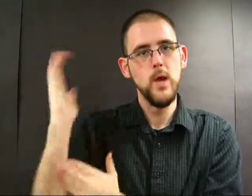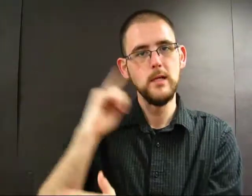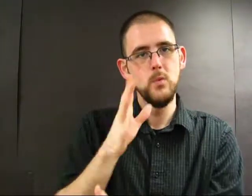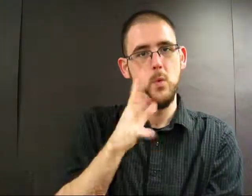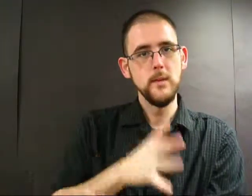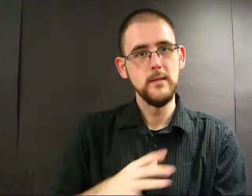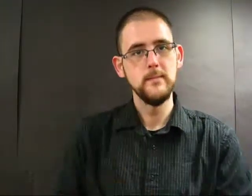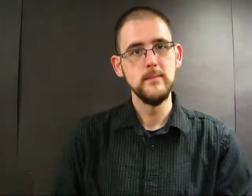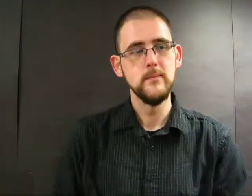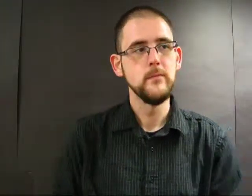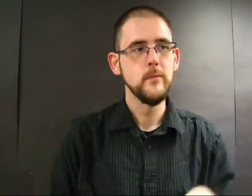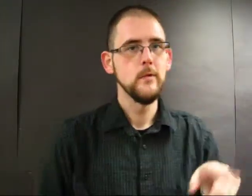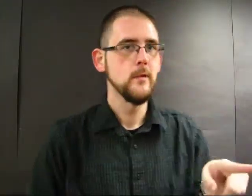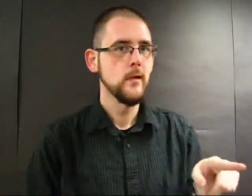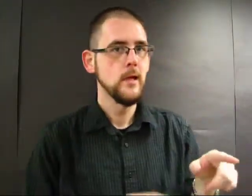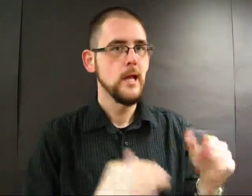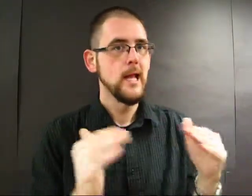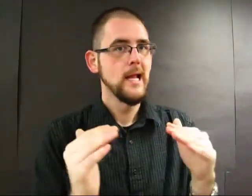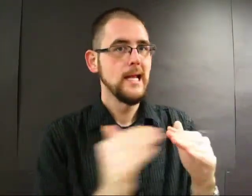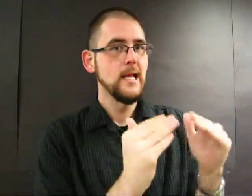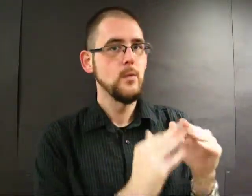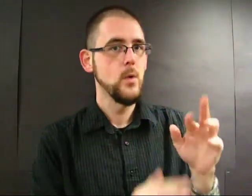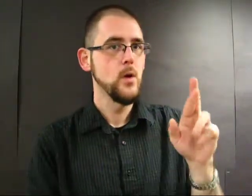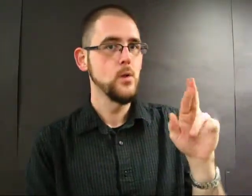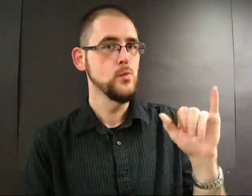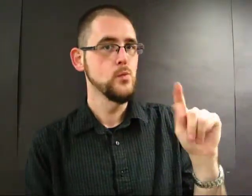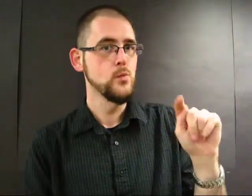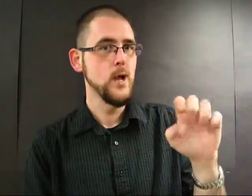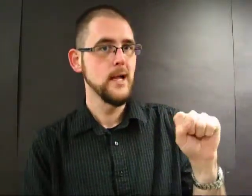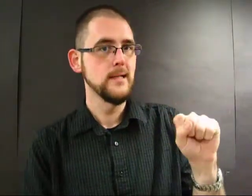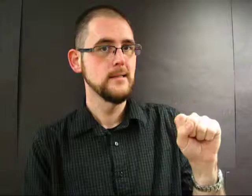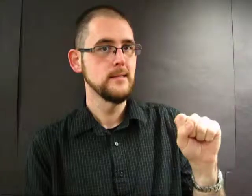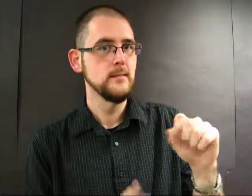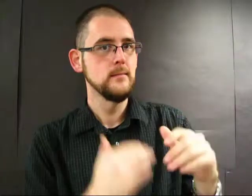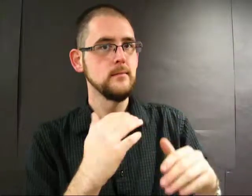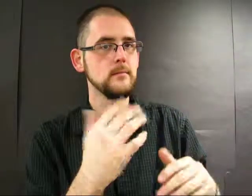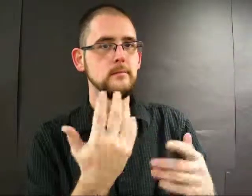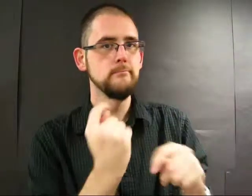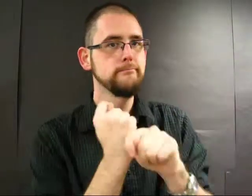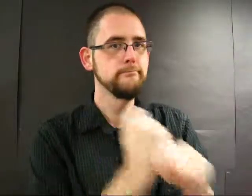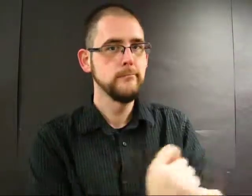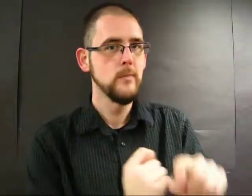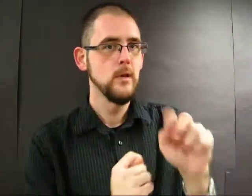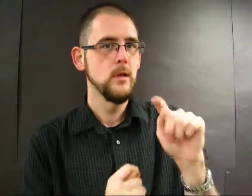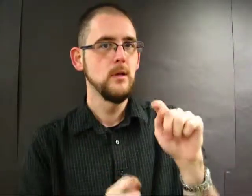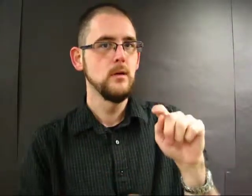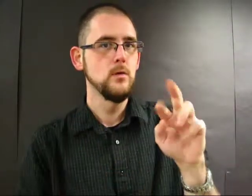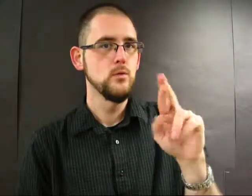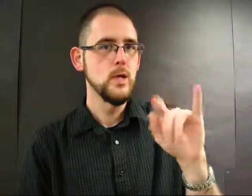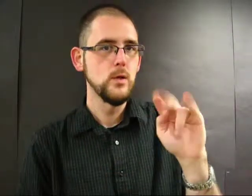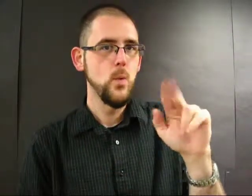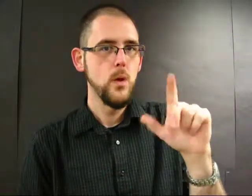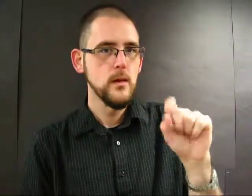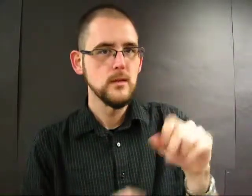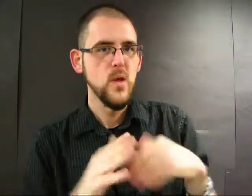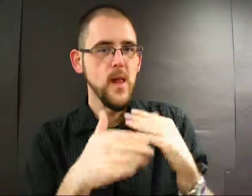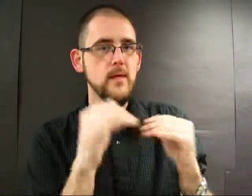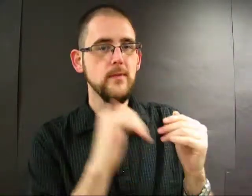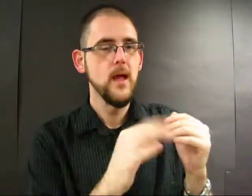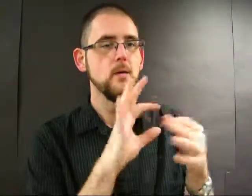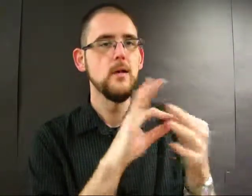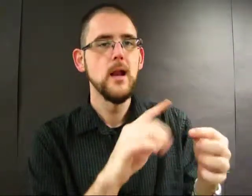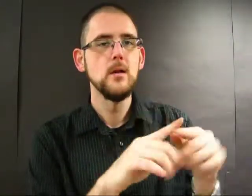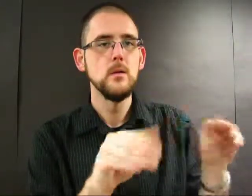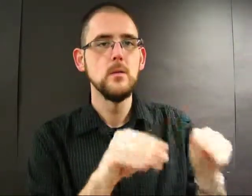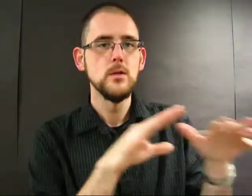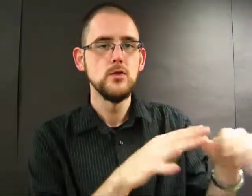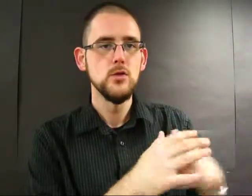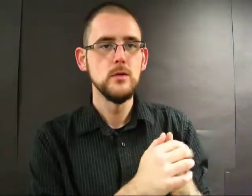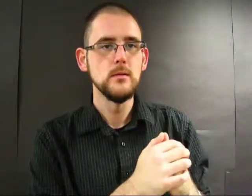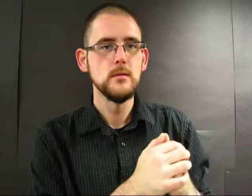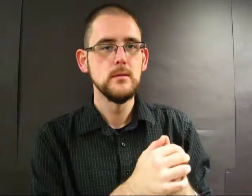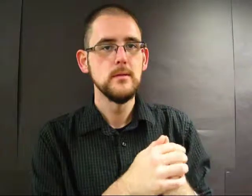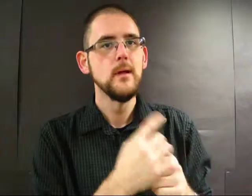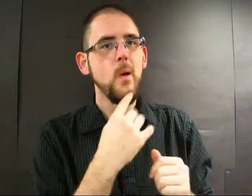for women. "Rites" in this case mean rituals and traditions related to magic.